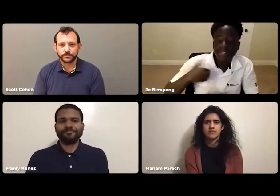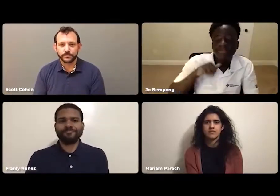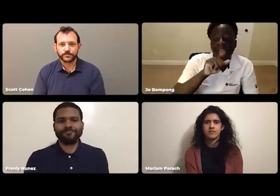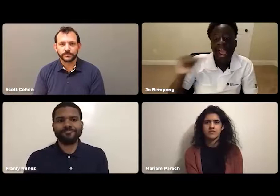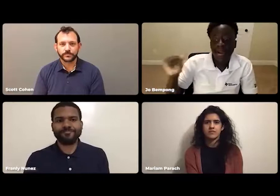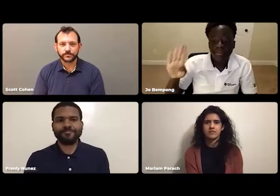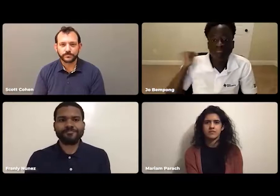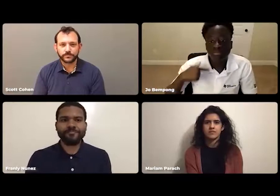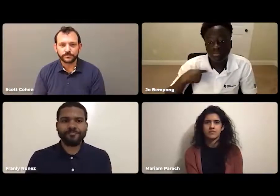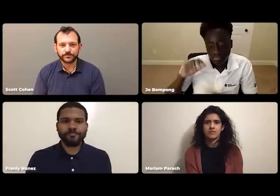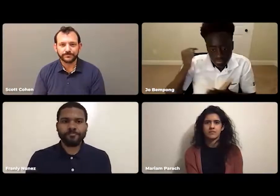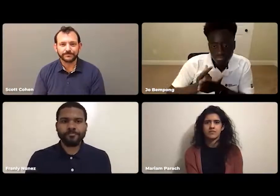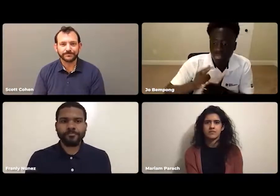hard to compete.